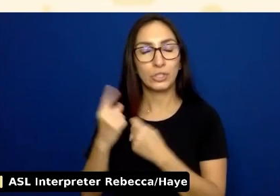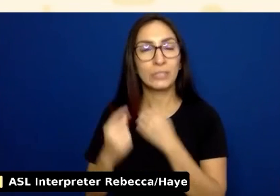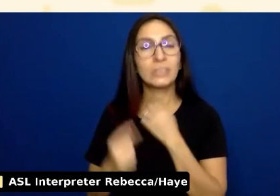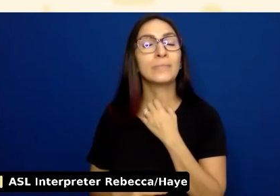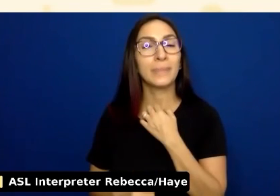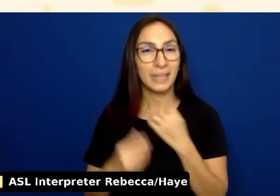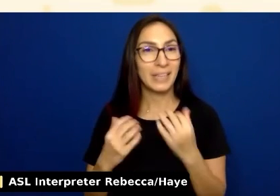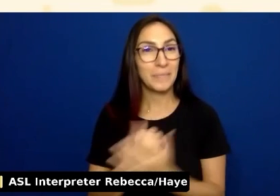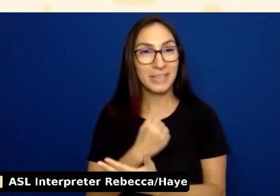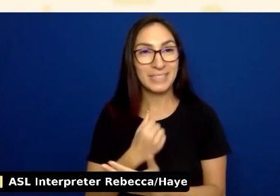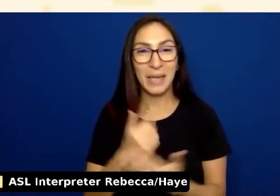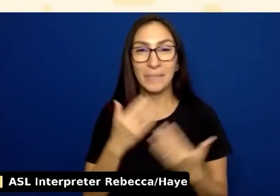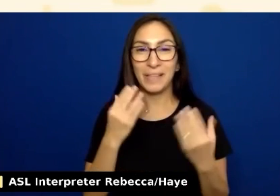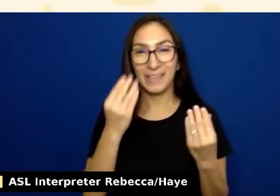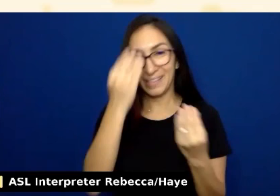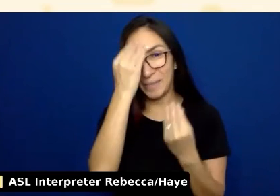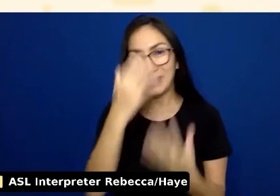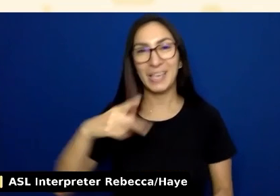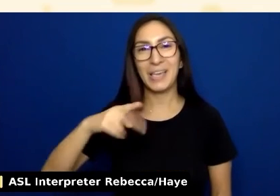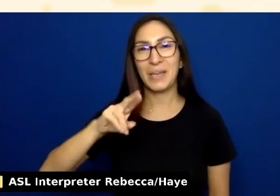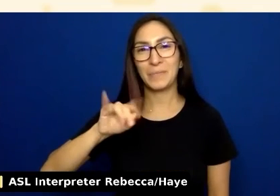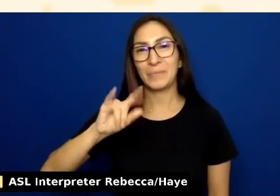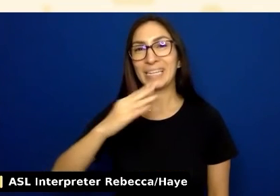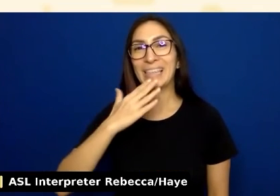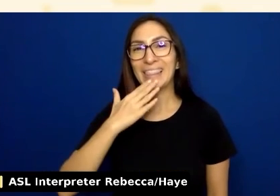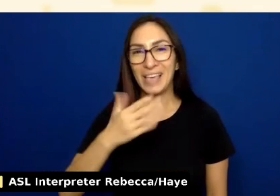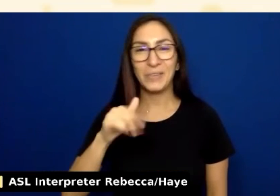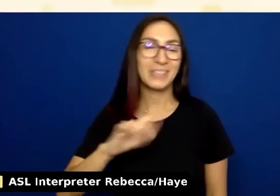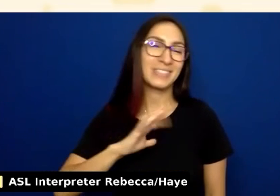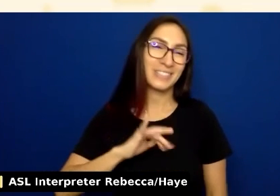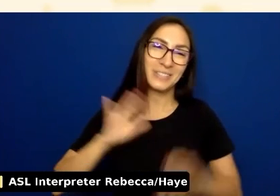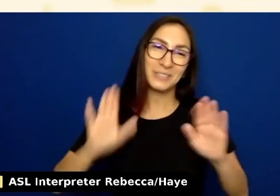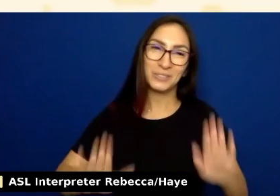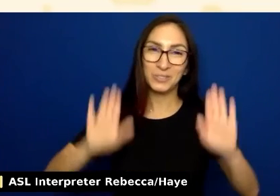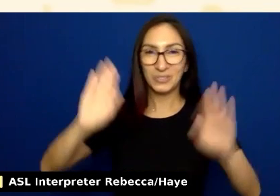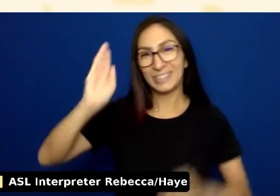let me say Priti, thank you. This was a really great session. And thank you for answering all the questions.